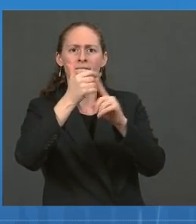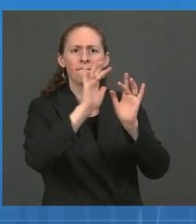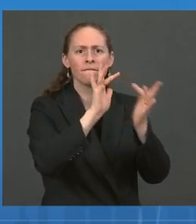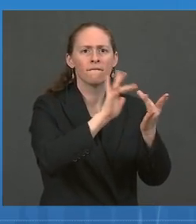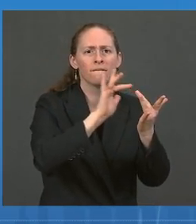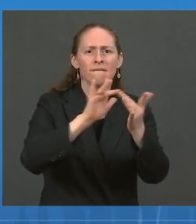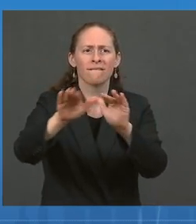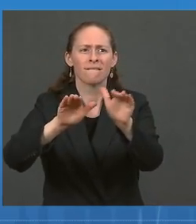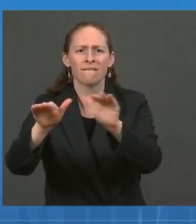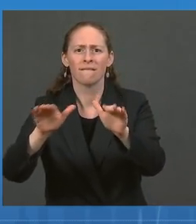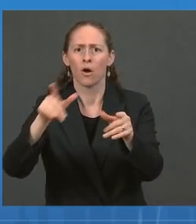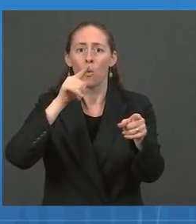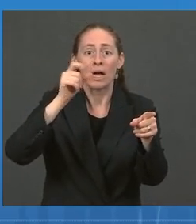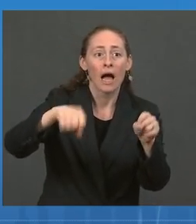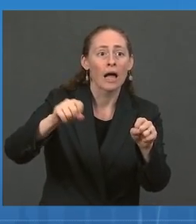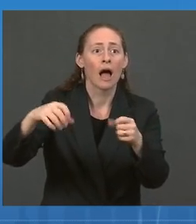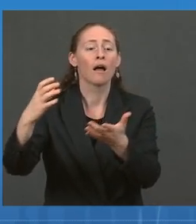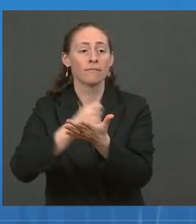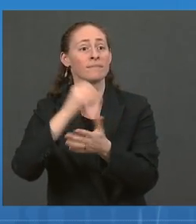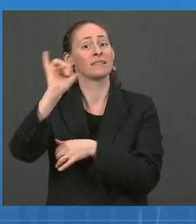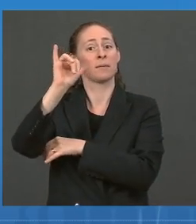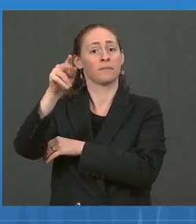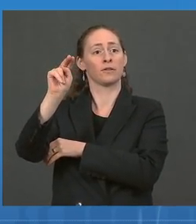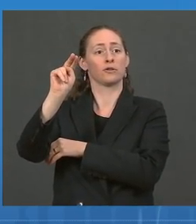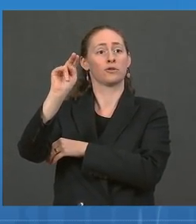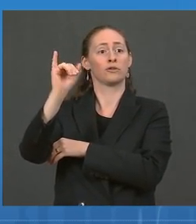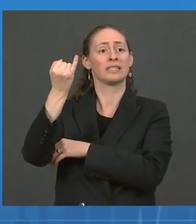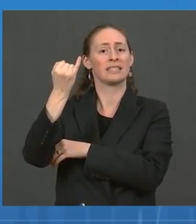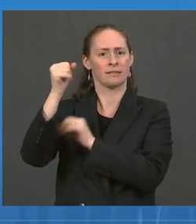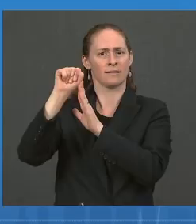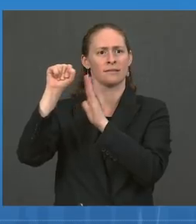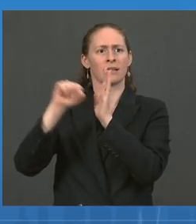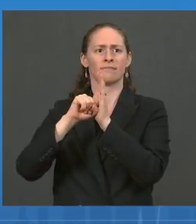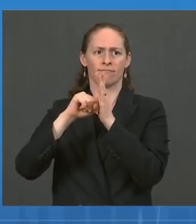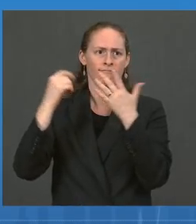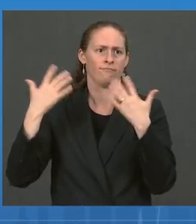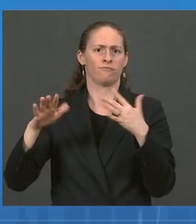And New Jersey is opening three mass vaccination centers to get booster shots in arms --